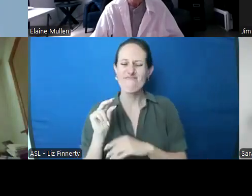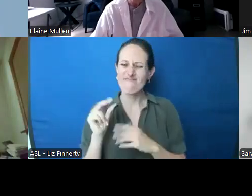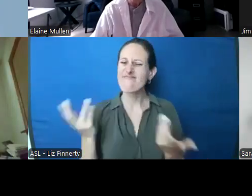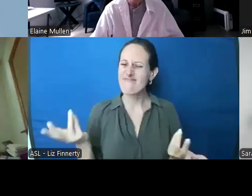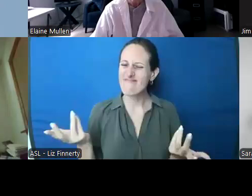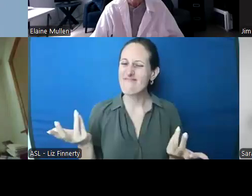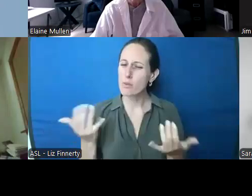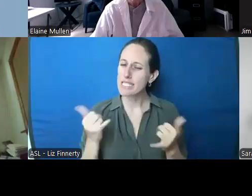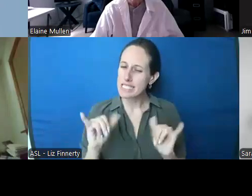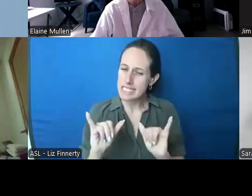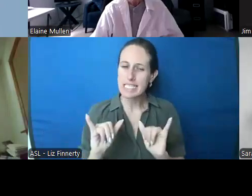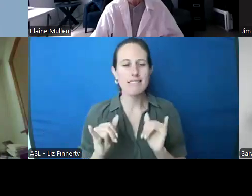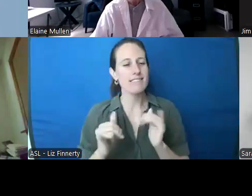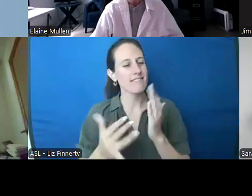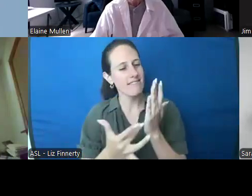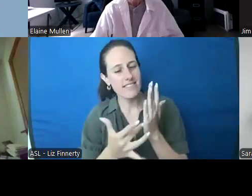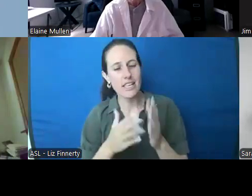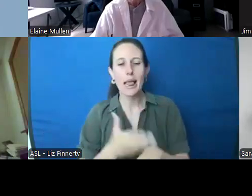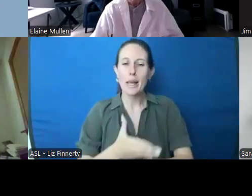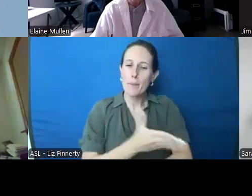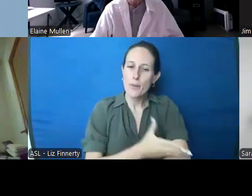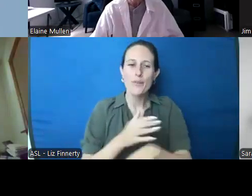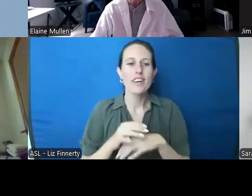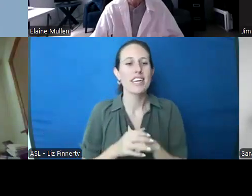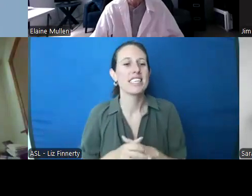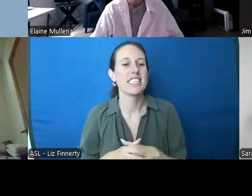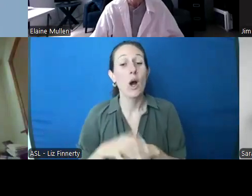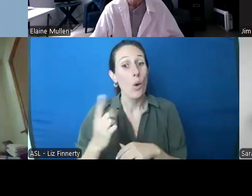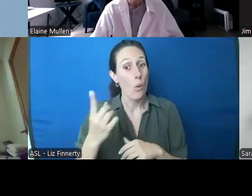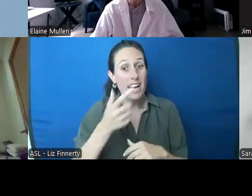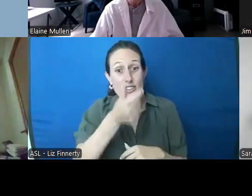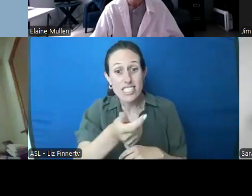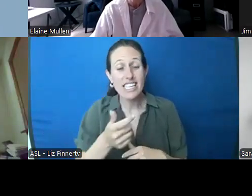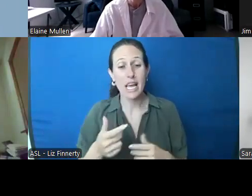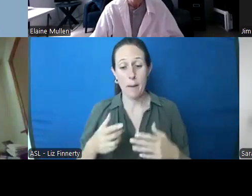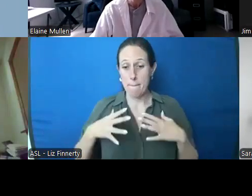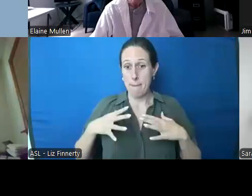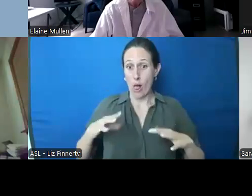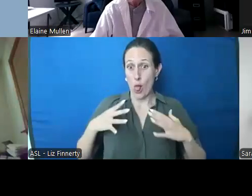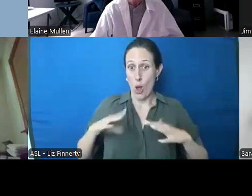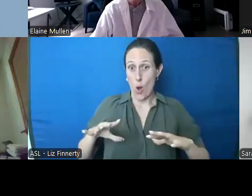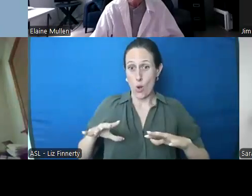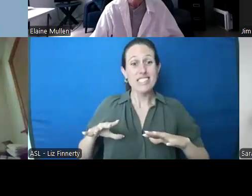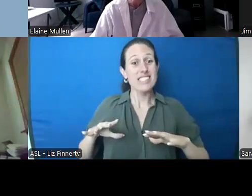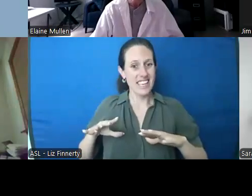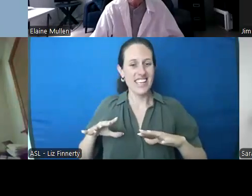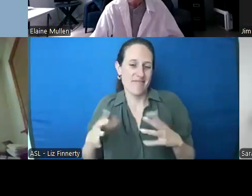me, it's actually also become quite a tool with fashion, because now I can tell what my friends are wearing on their